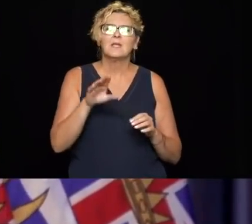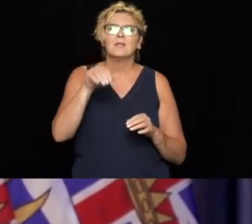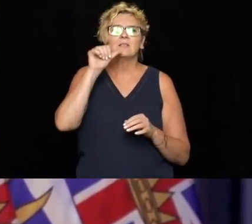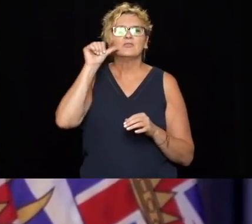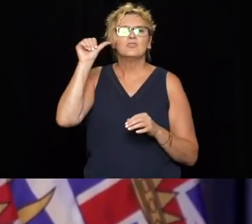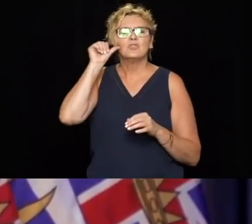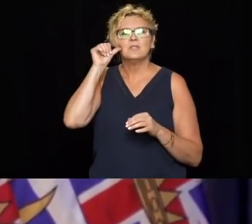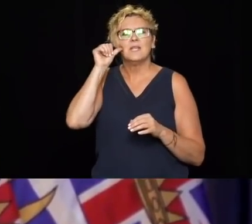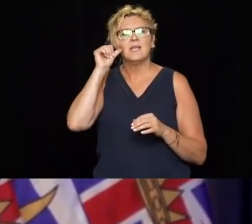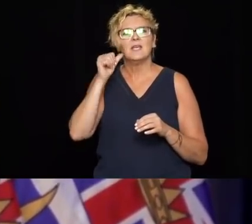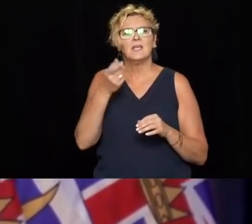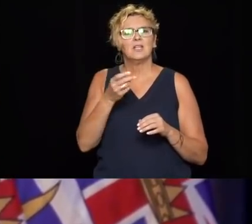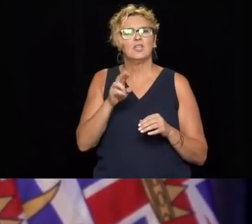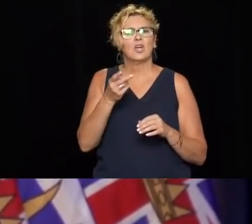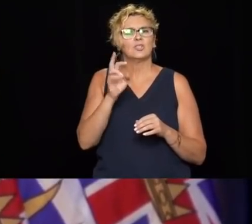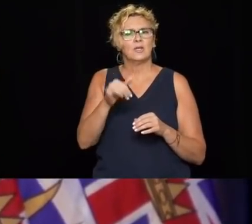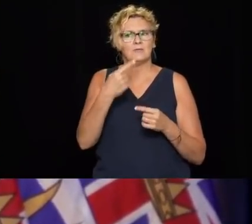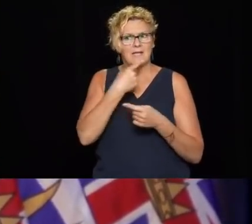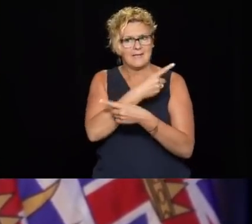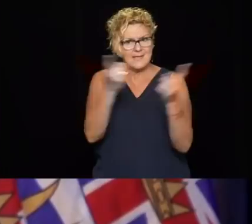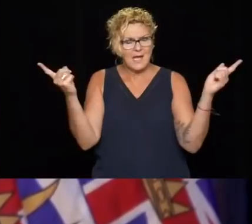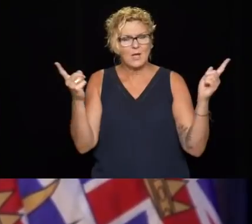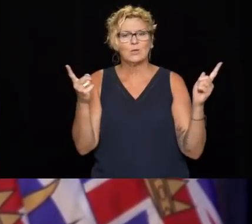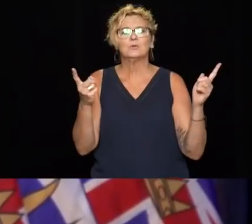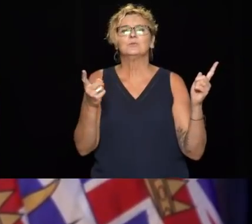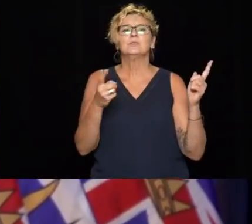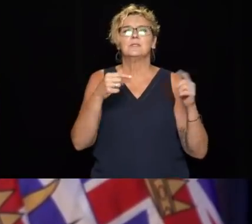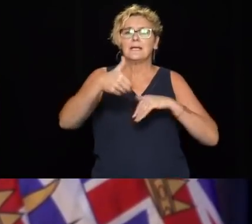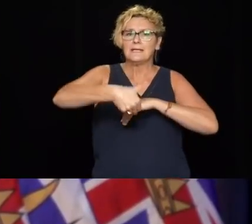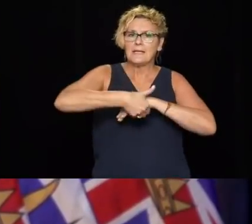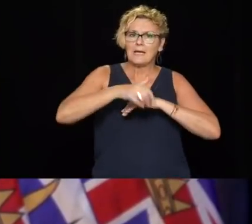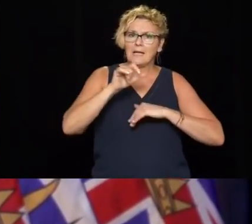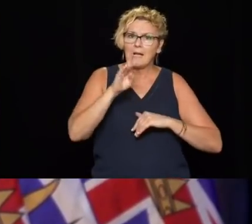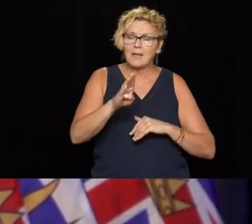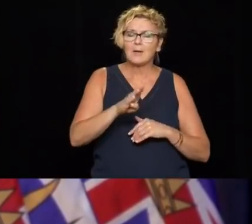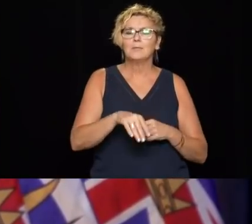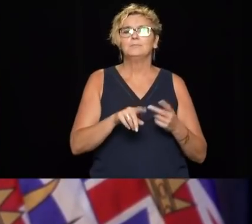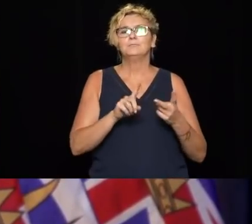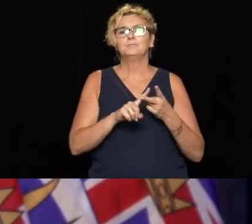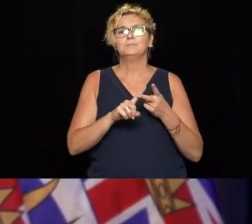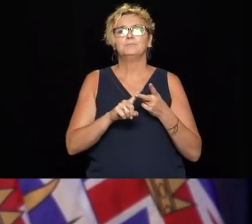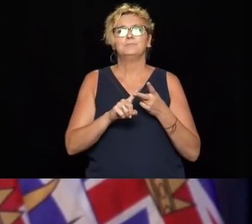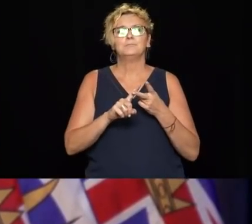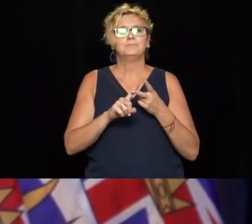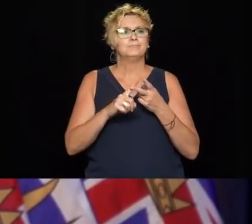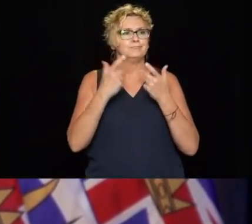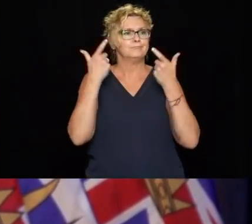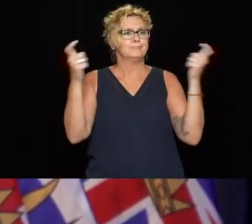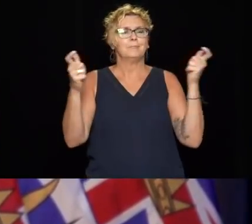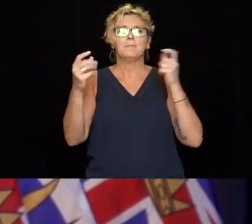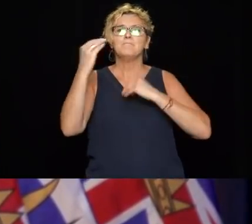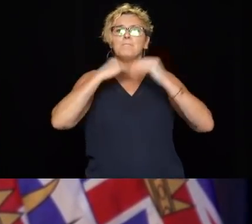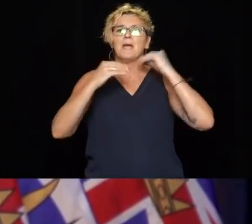I do, for Dr. Henry, to the announcement you made yesterday around restricting the hours of restaurants and closing nightclubs and banquets,